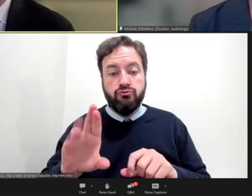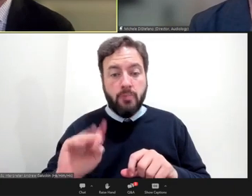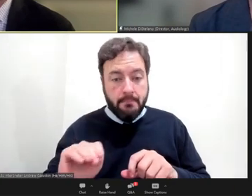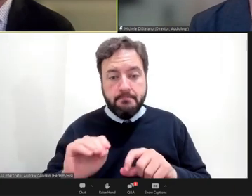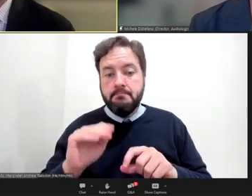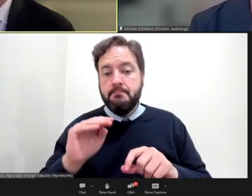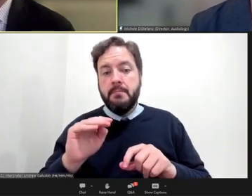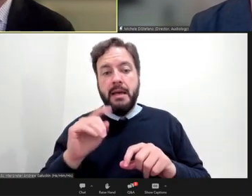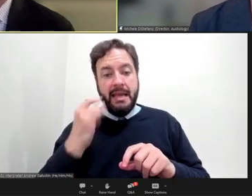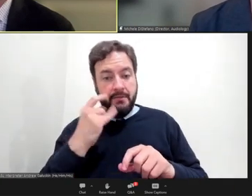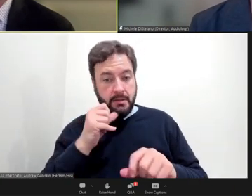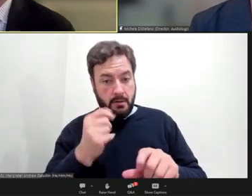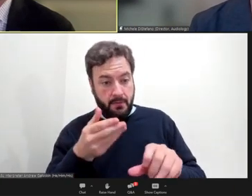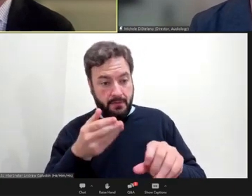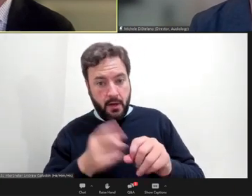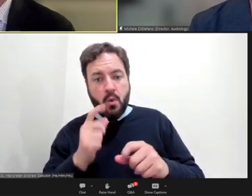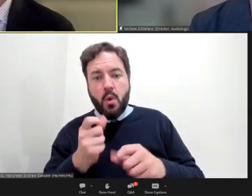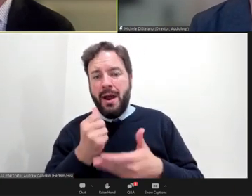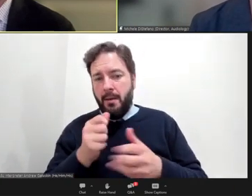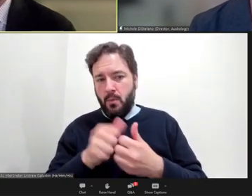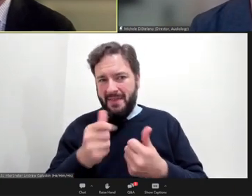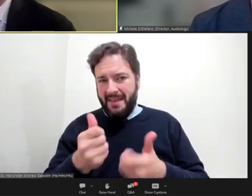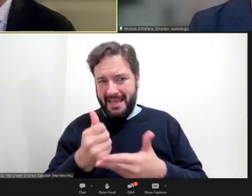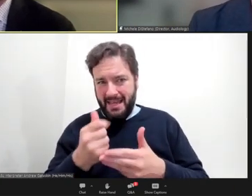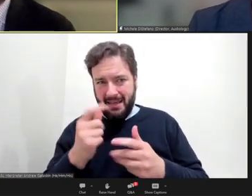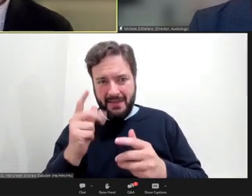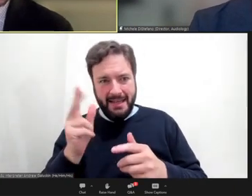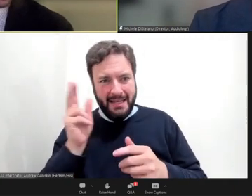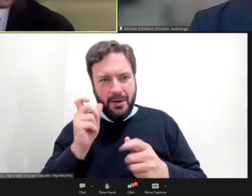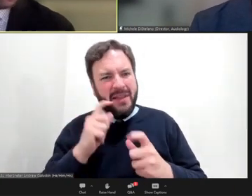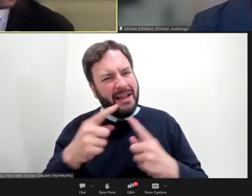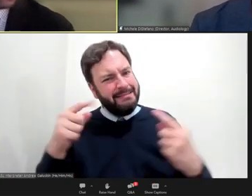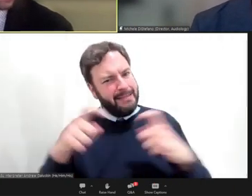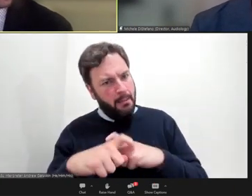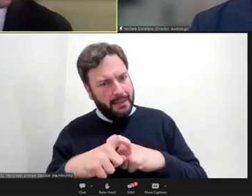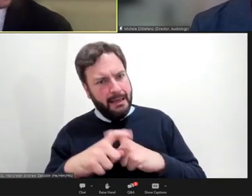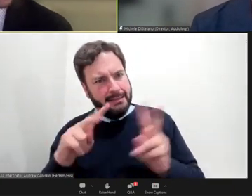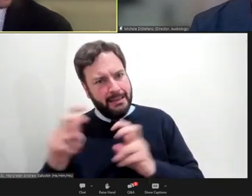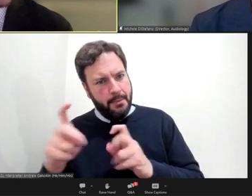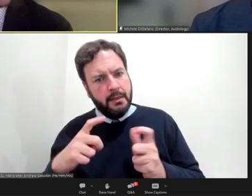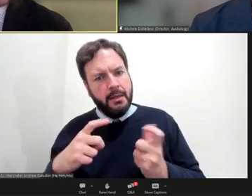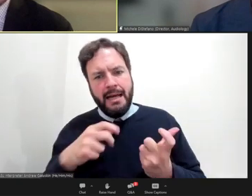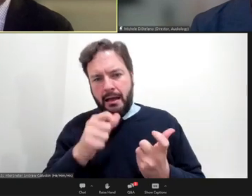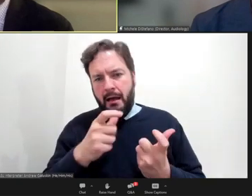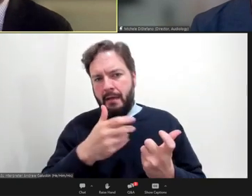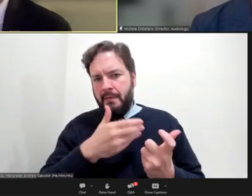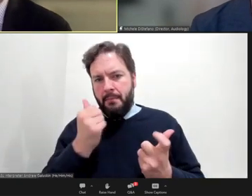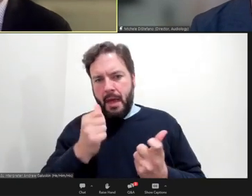help with the hearing that way. It's a complicated topic and not the most straightforward surgery.